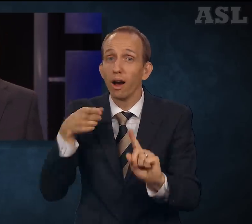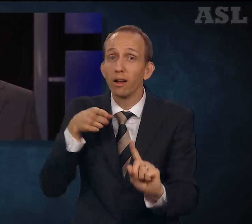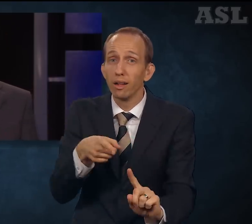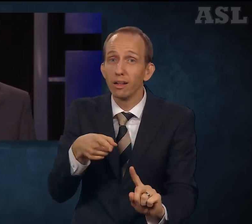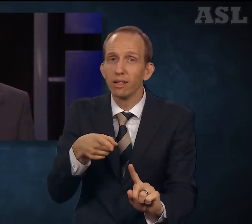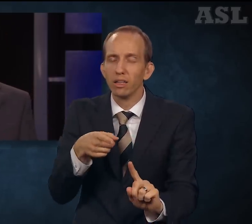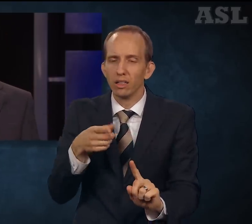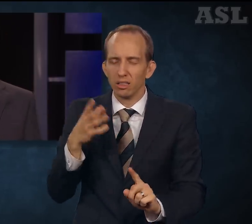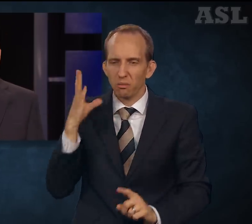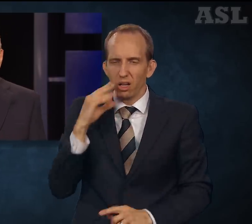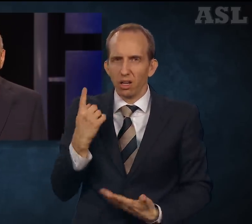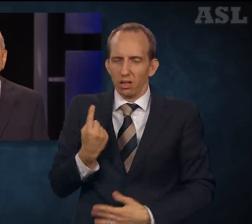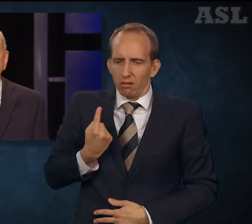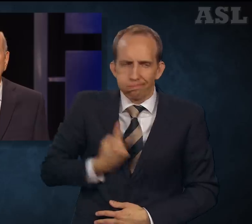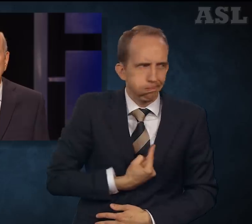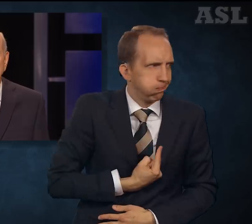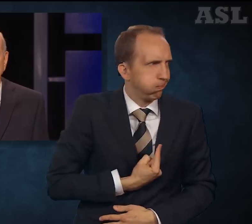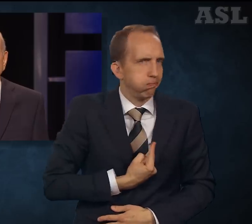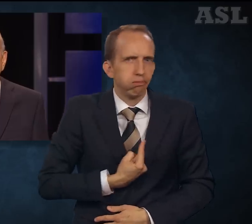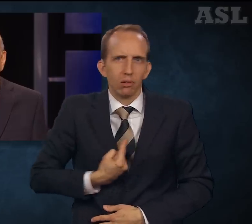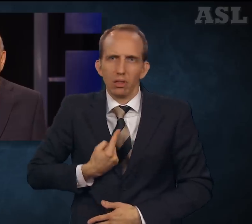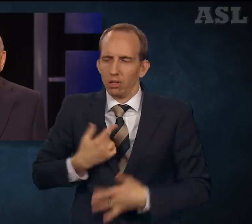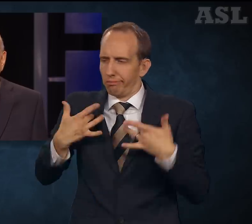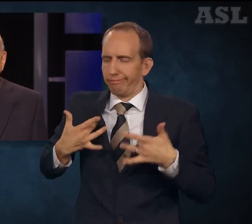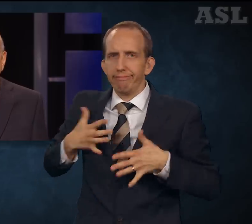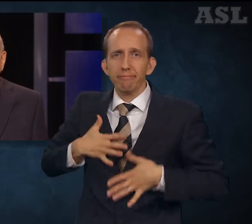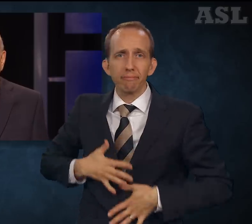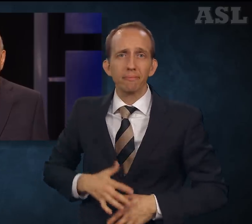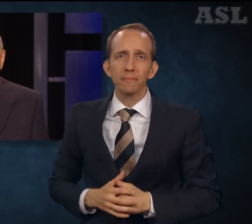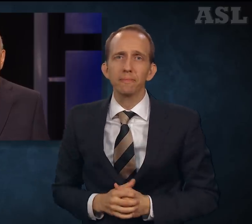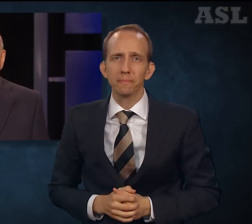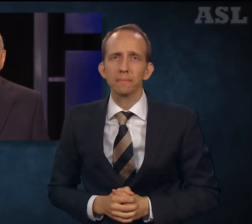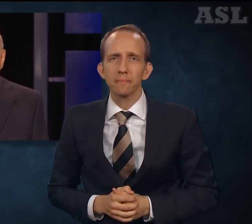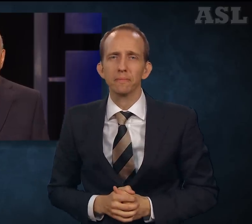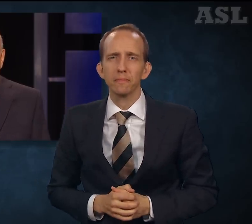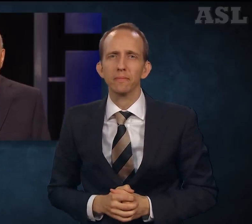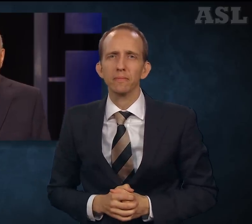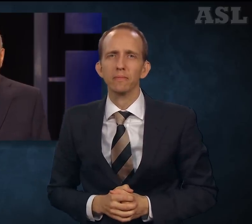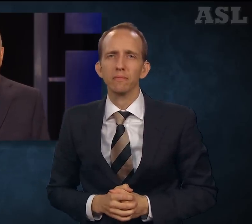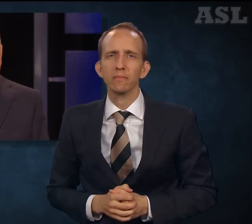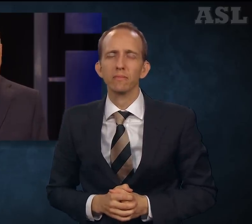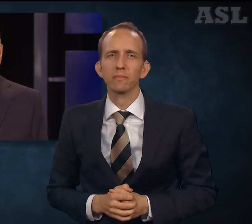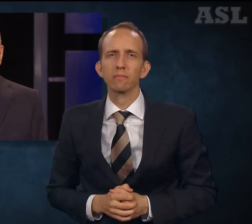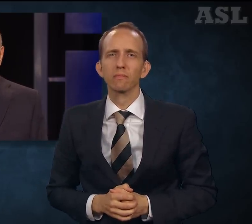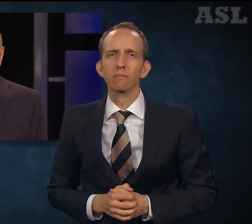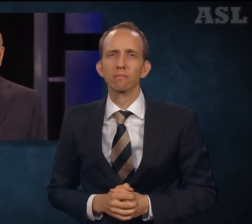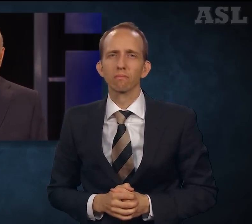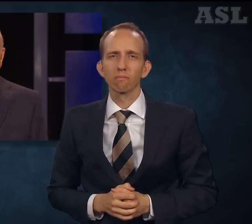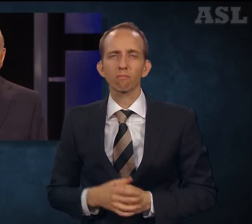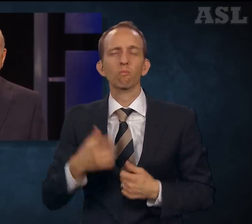RISK--AS WELL AS THE RISK OF